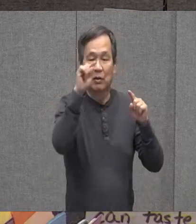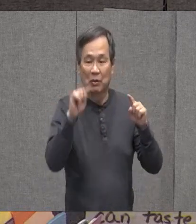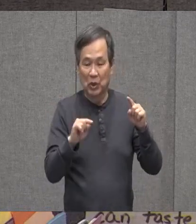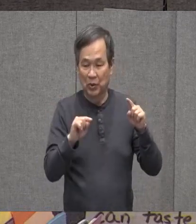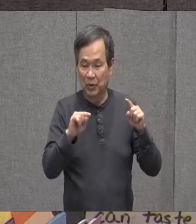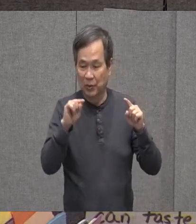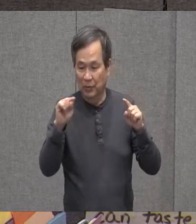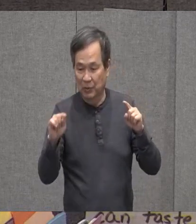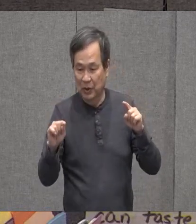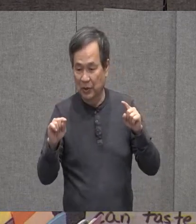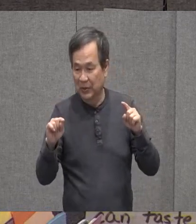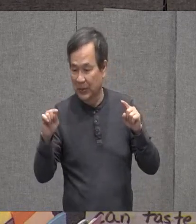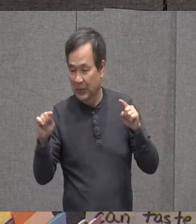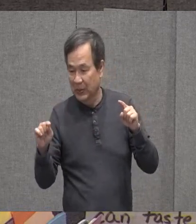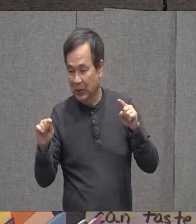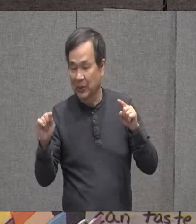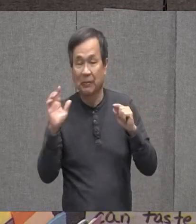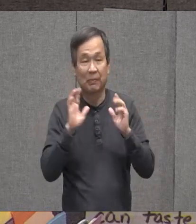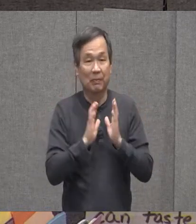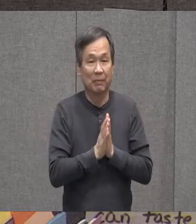and just two more, gets us to 32.